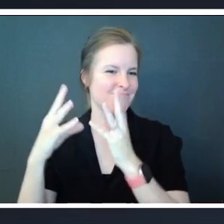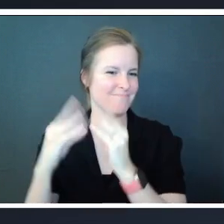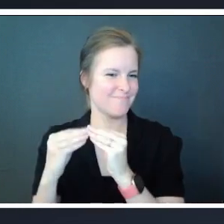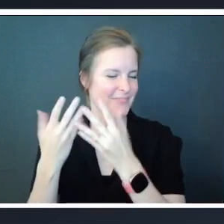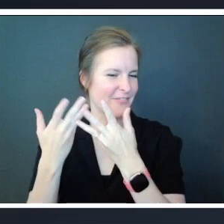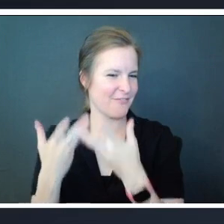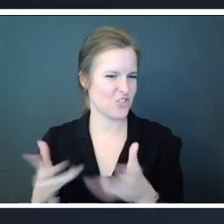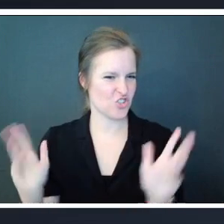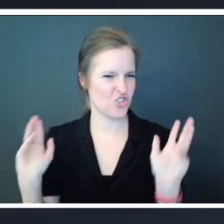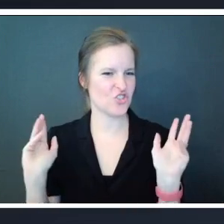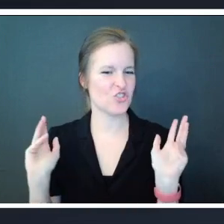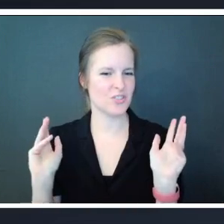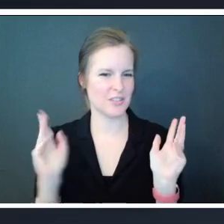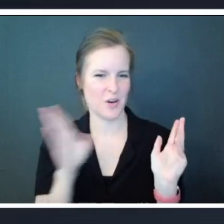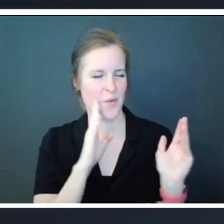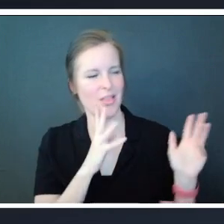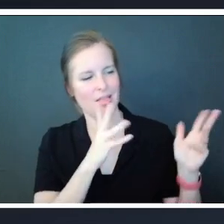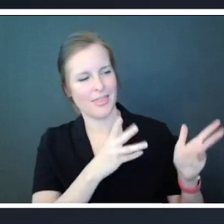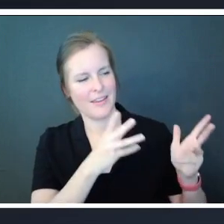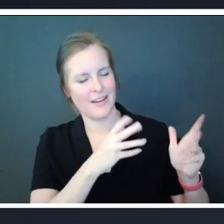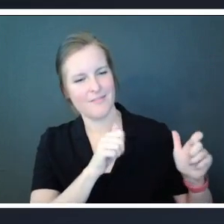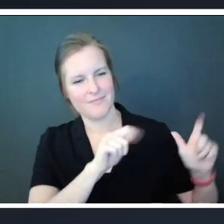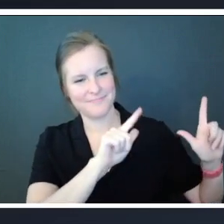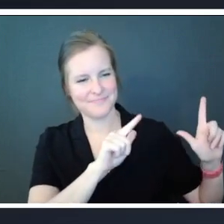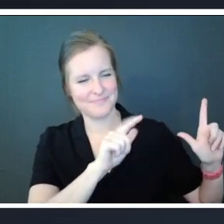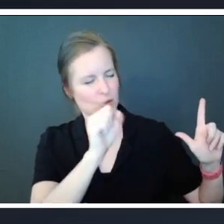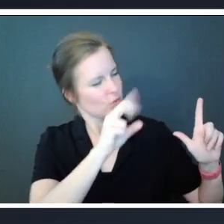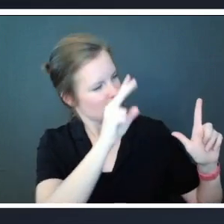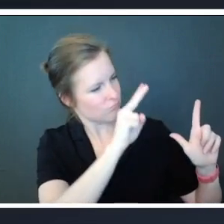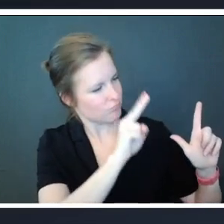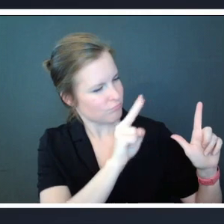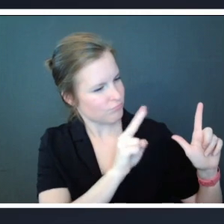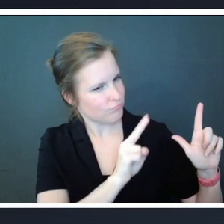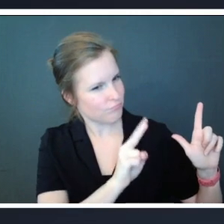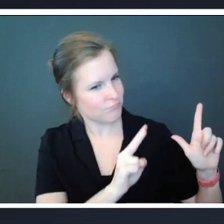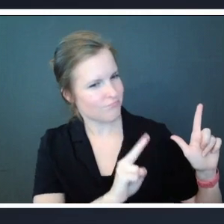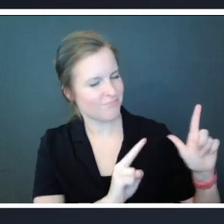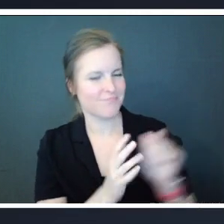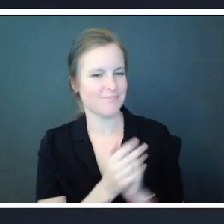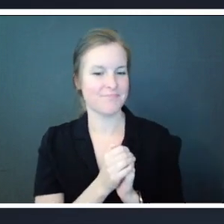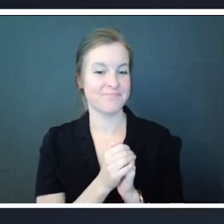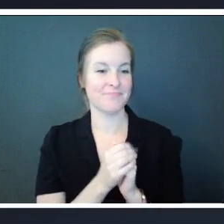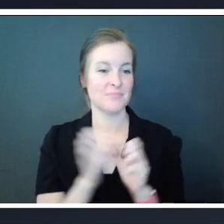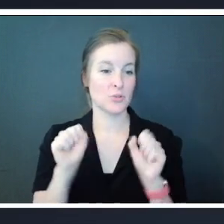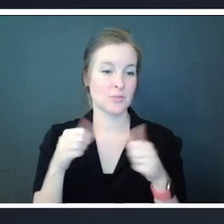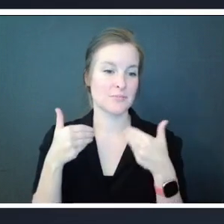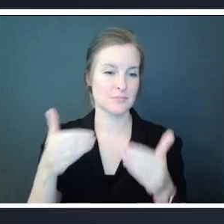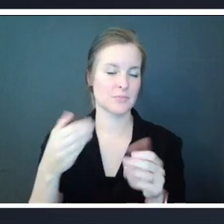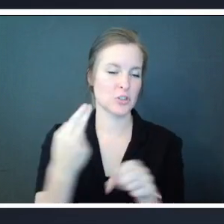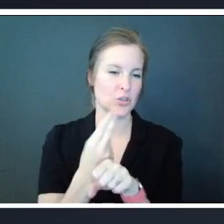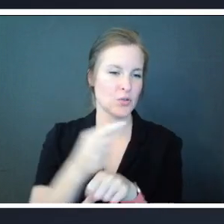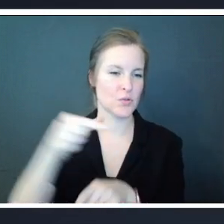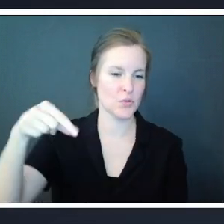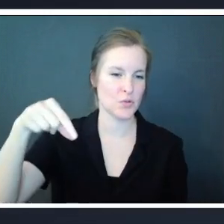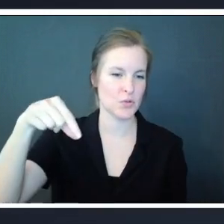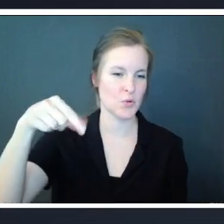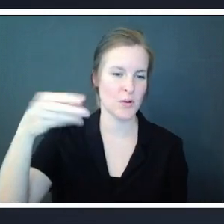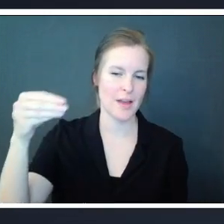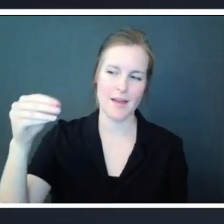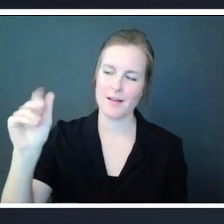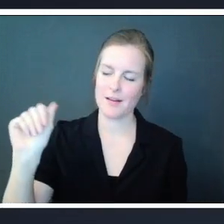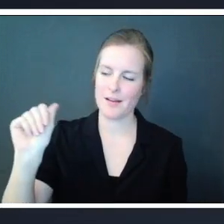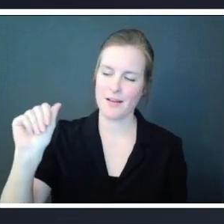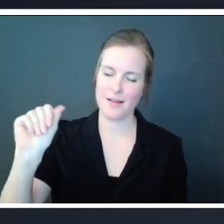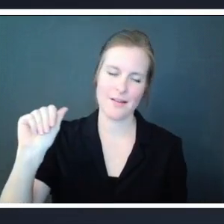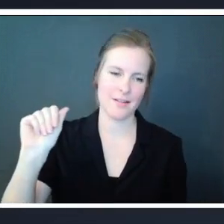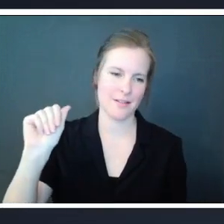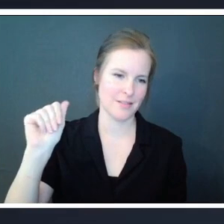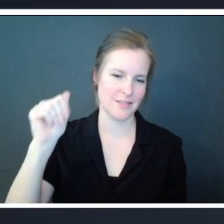minutes while you take some time to put in some questions in the Q&A for Kaden and I to answer.